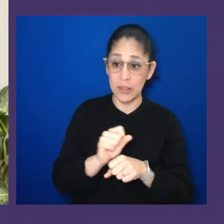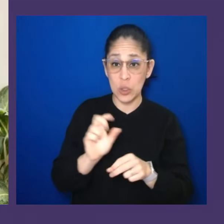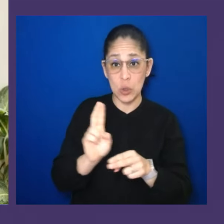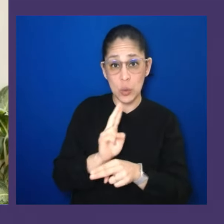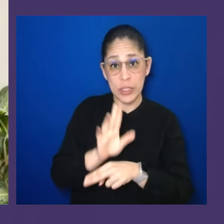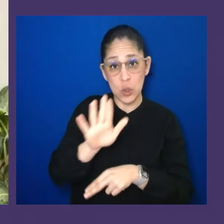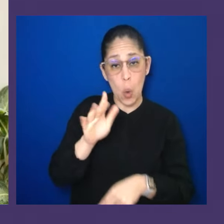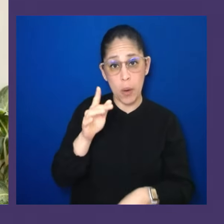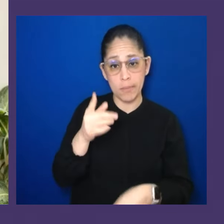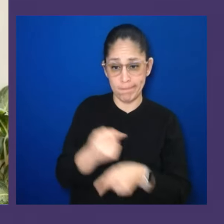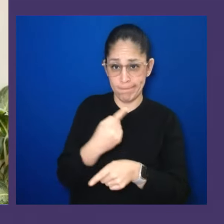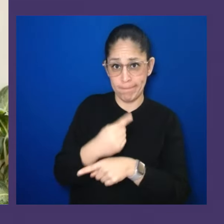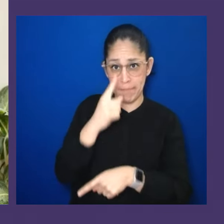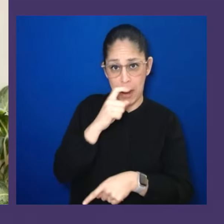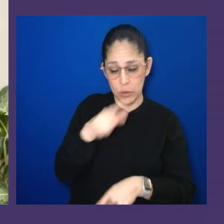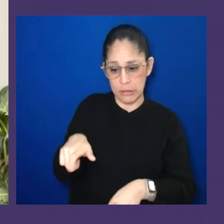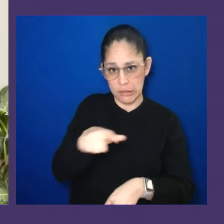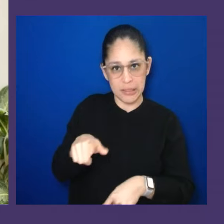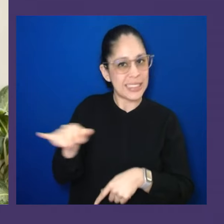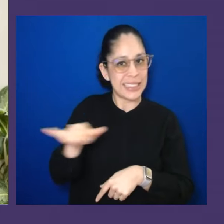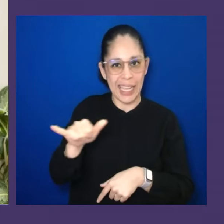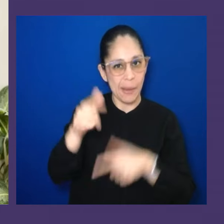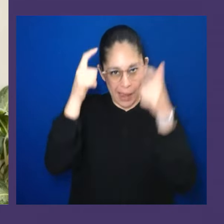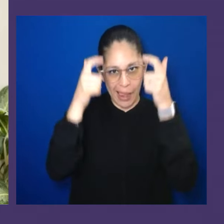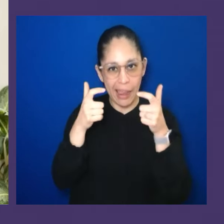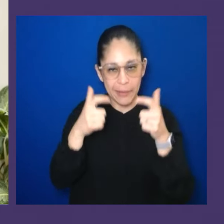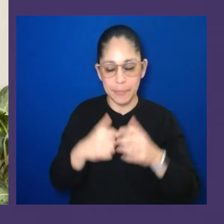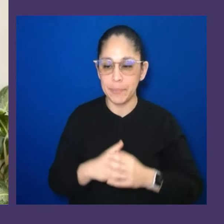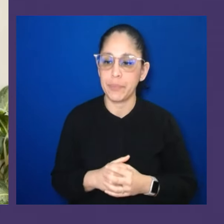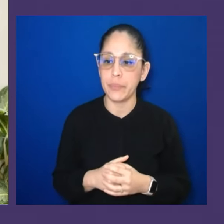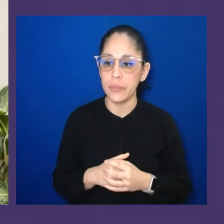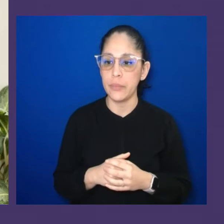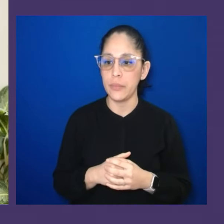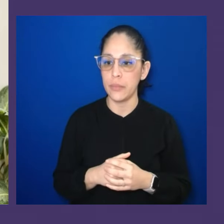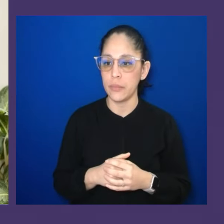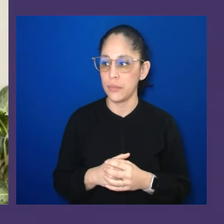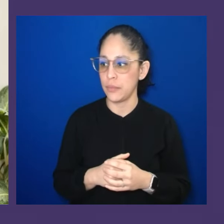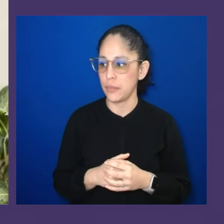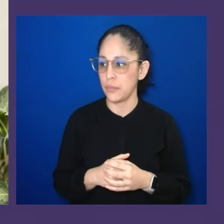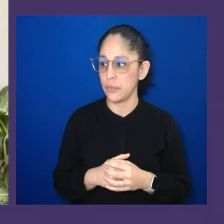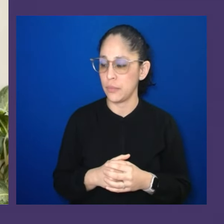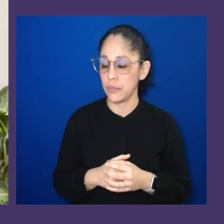During this process, managing my YouTube channel,